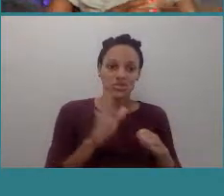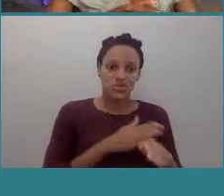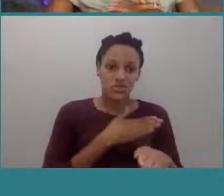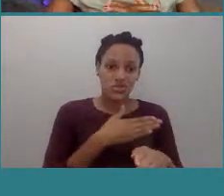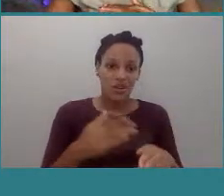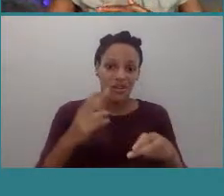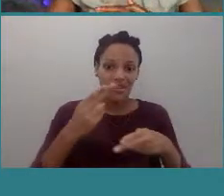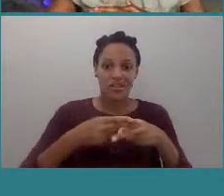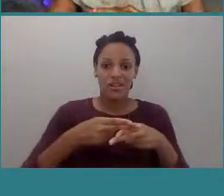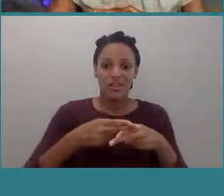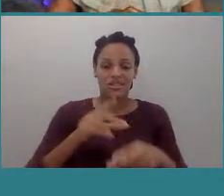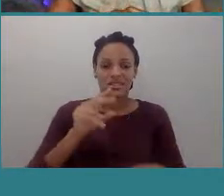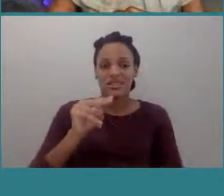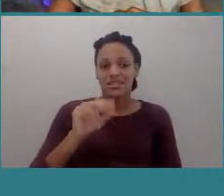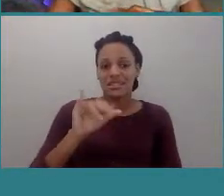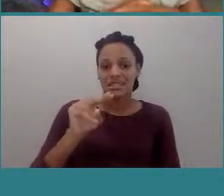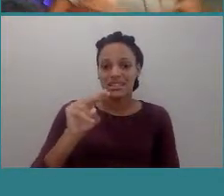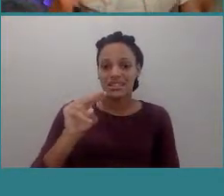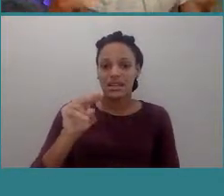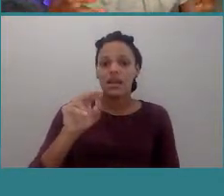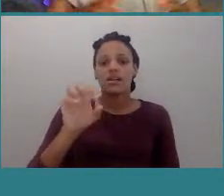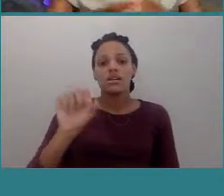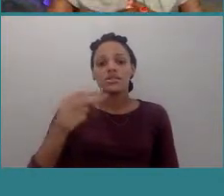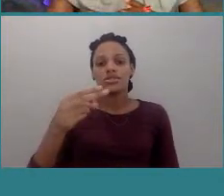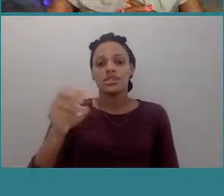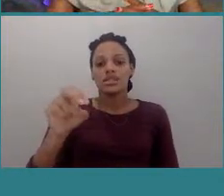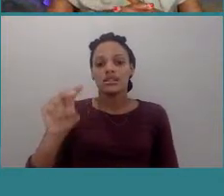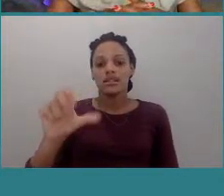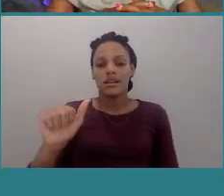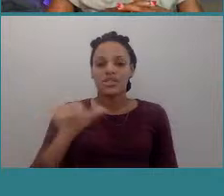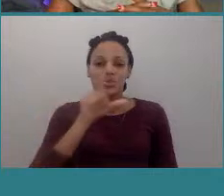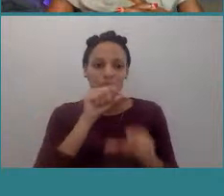value. The more content you put out on the Internet the more you will attract opportunities,